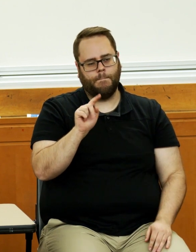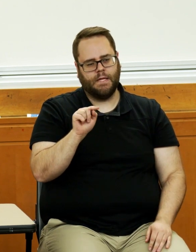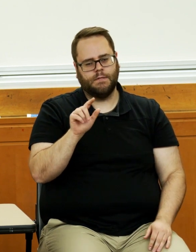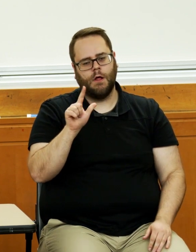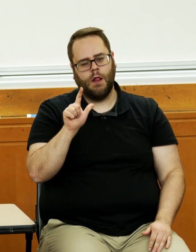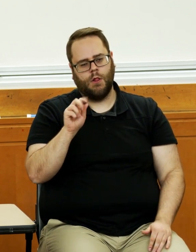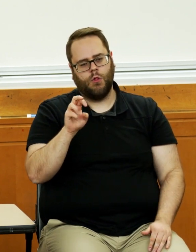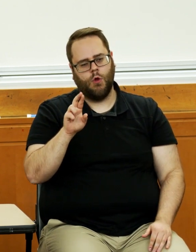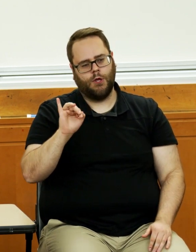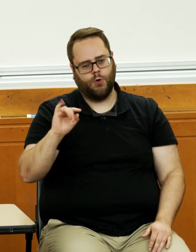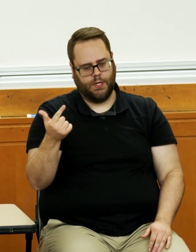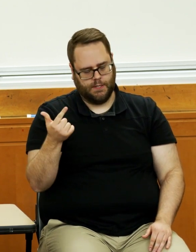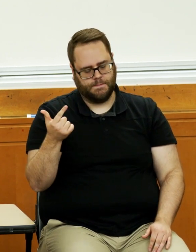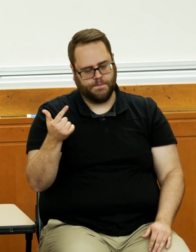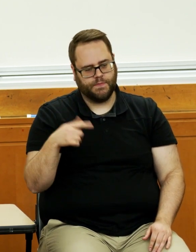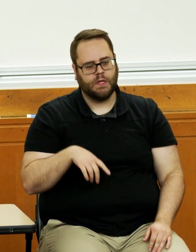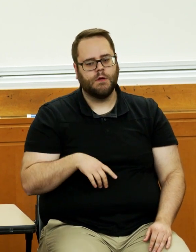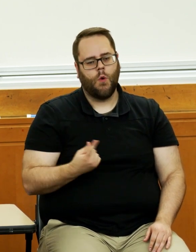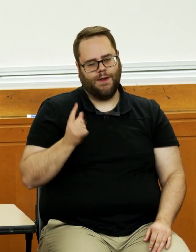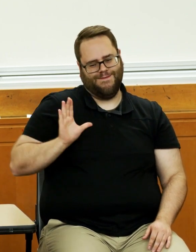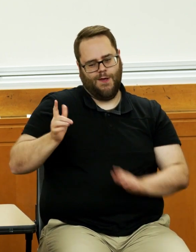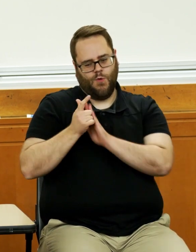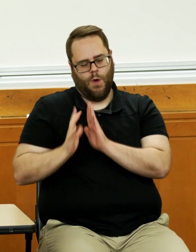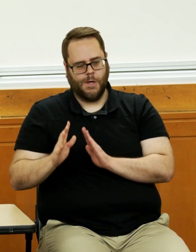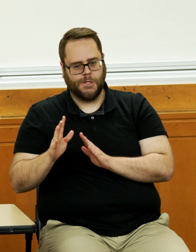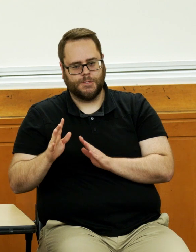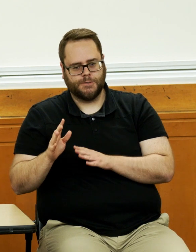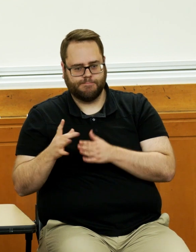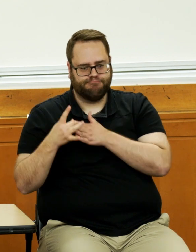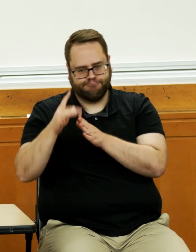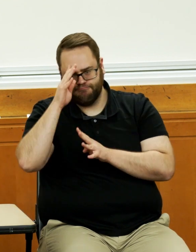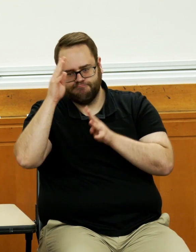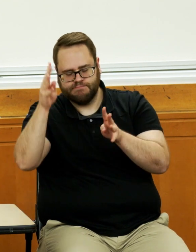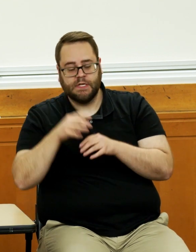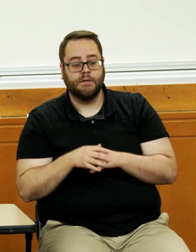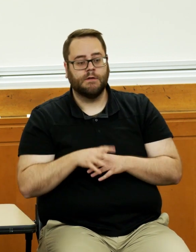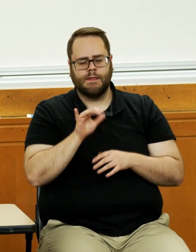SNCC's attorneys, pioneered. According to Holt, movement lawyering is the idea that attorneys